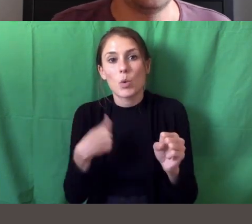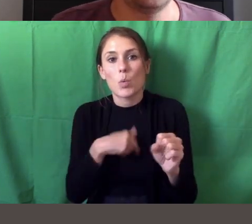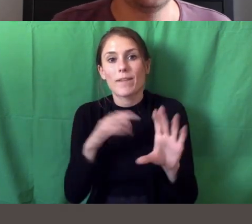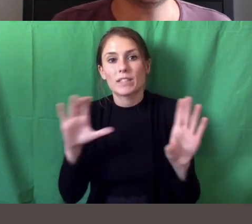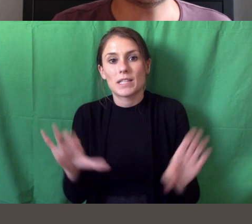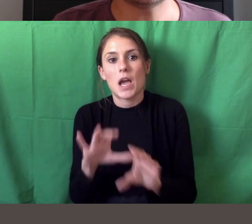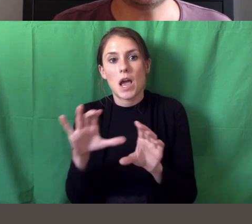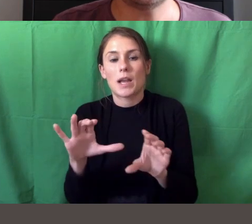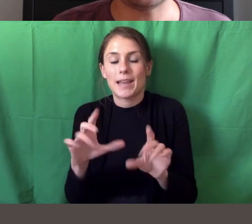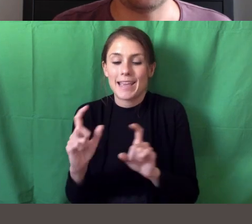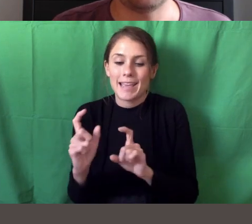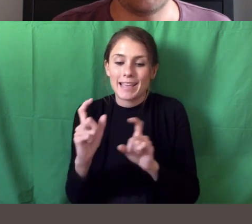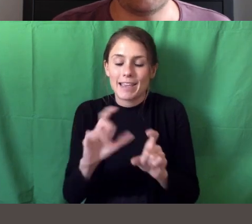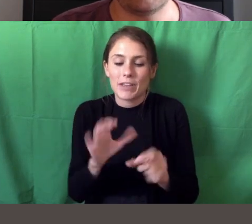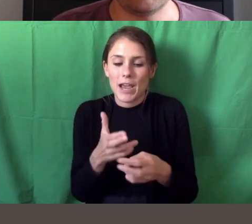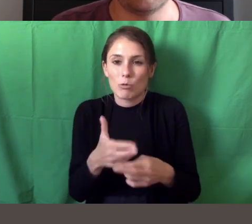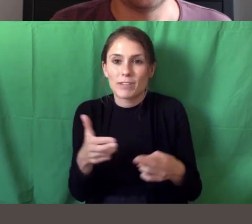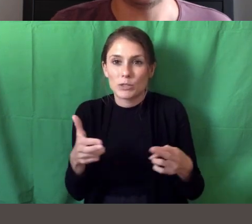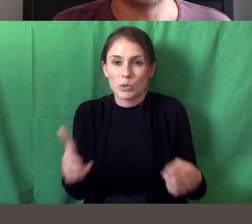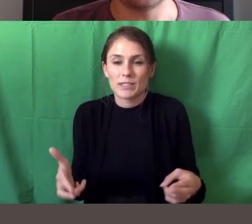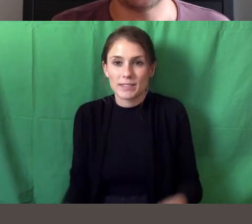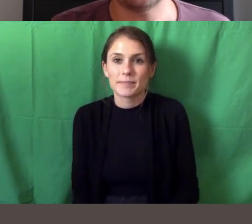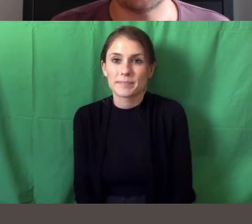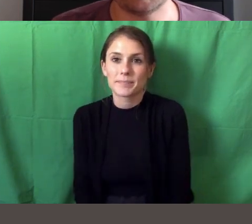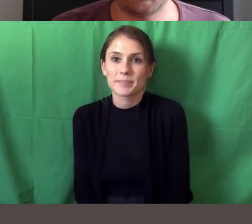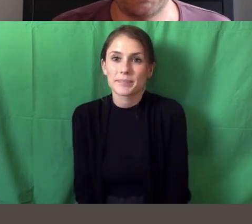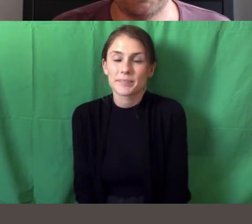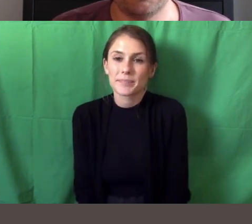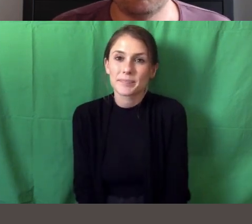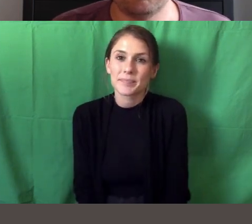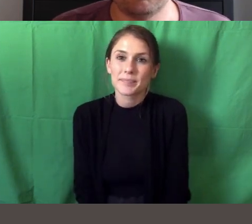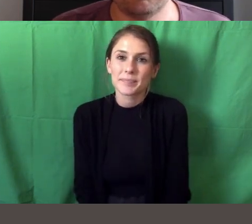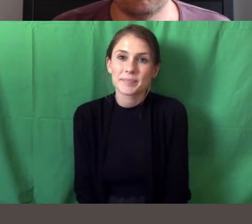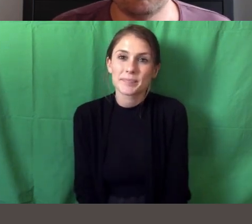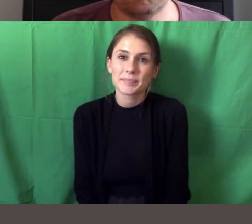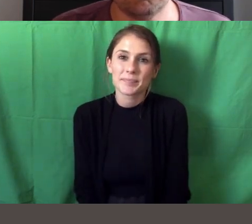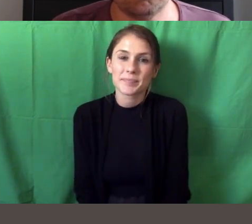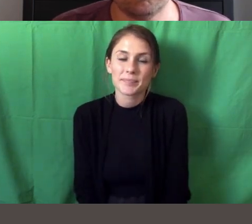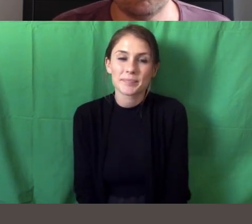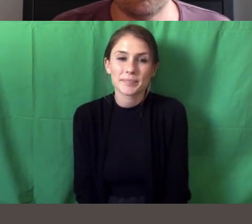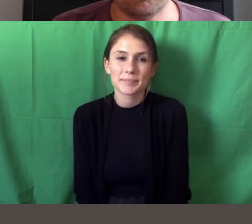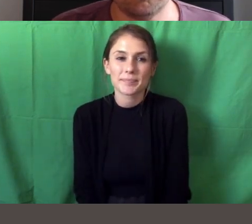What could we have done better, given the resources we had?